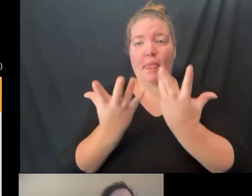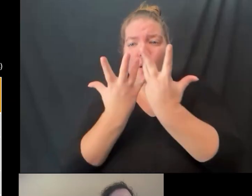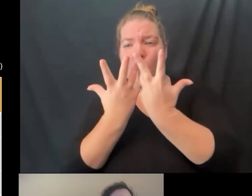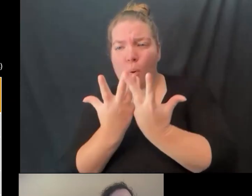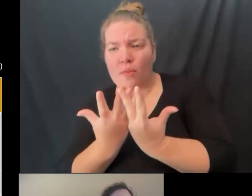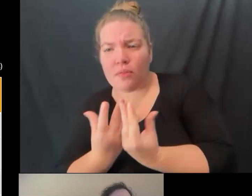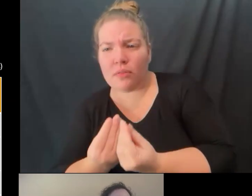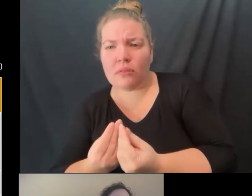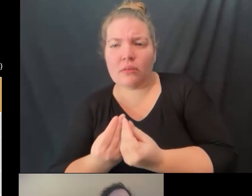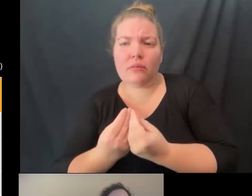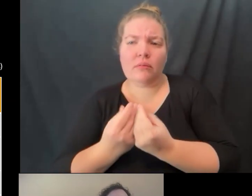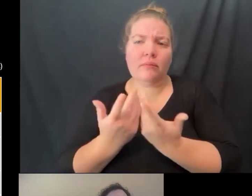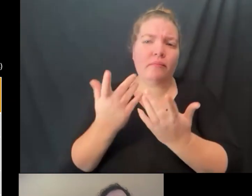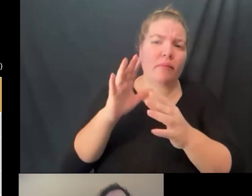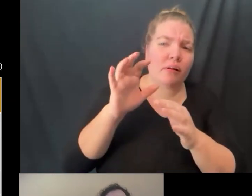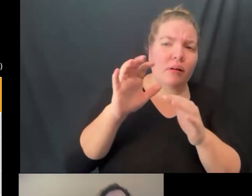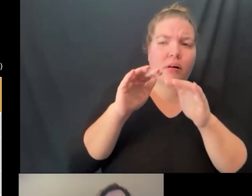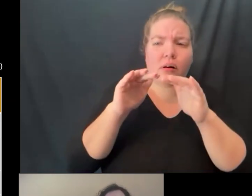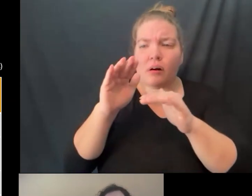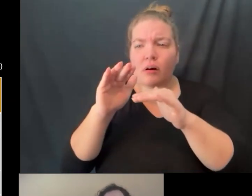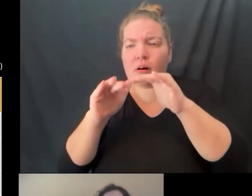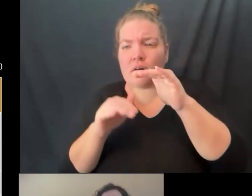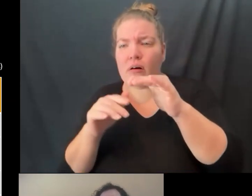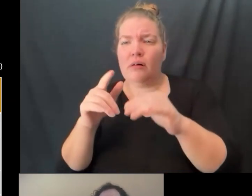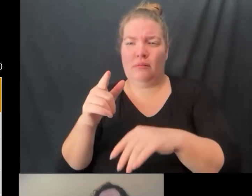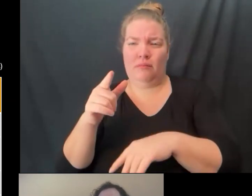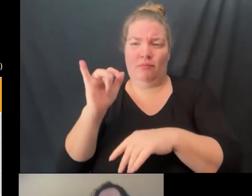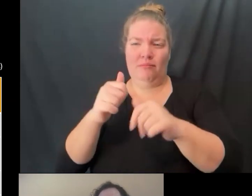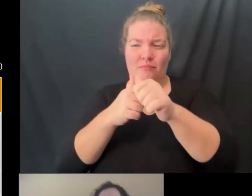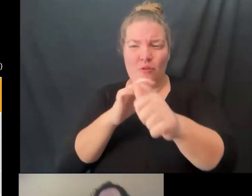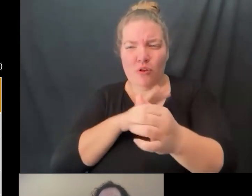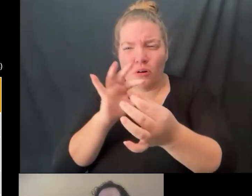And regarding how we count employees, like do I have 500-plus employees or not,